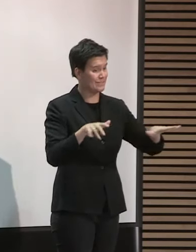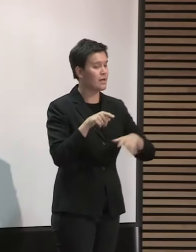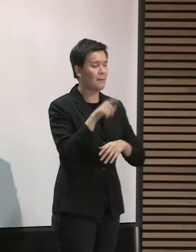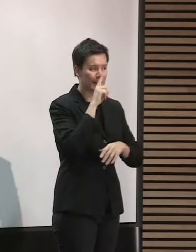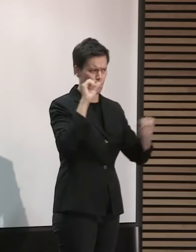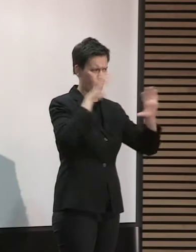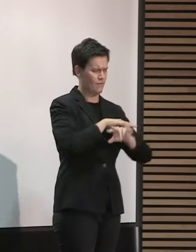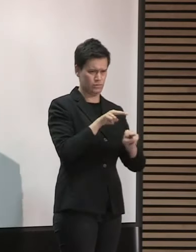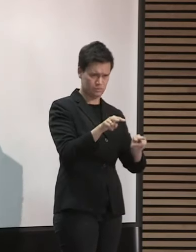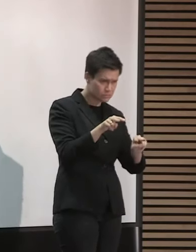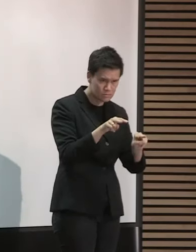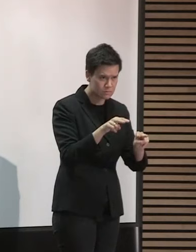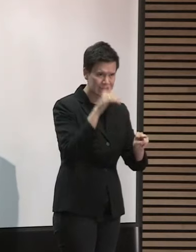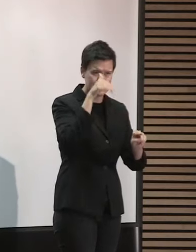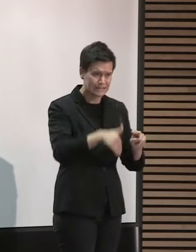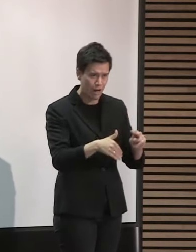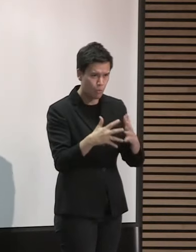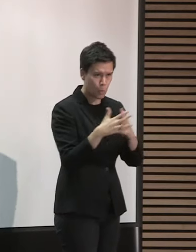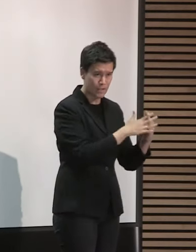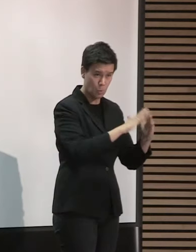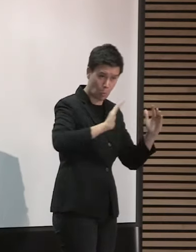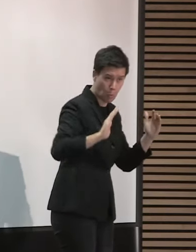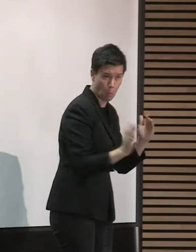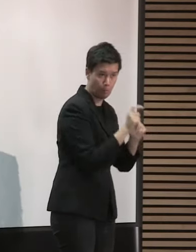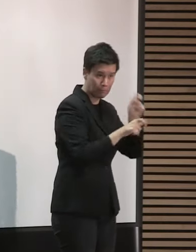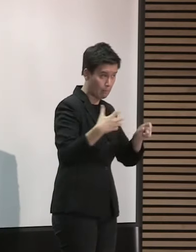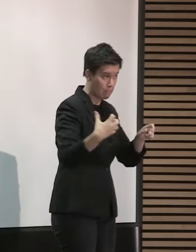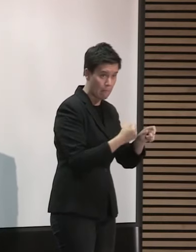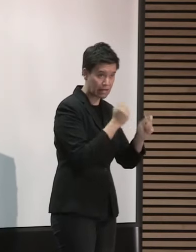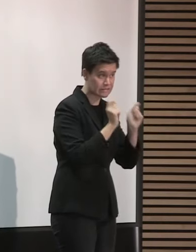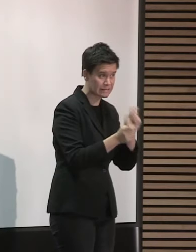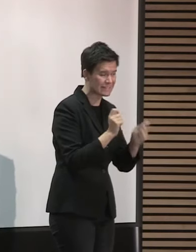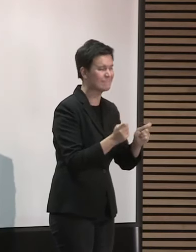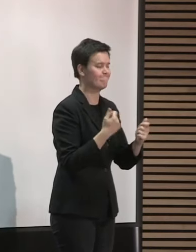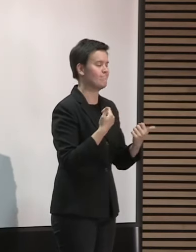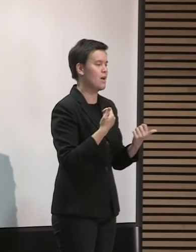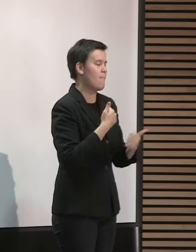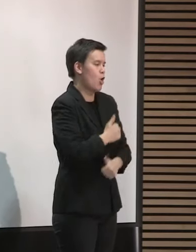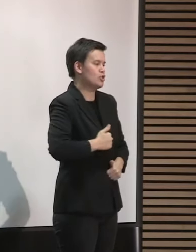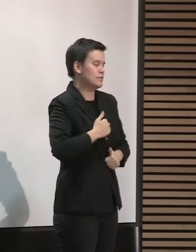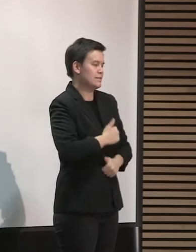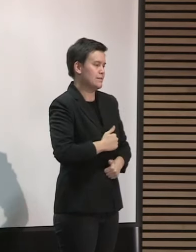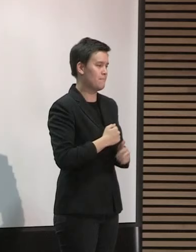your movements in some other way. Having good contact tracing and having people able to produce information to